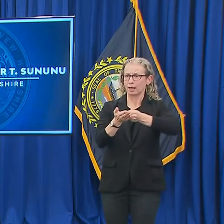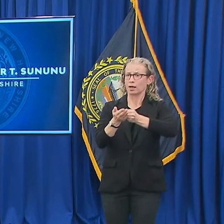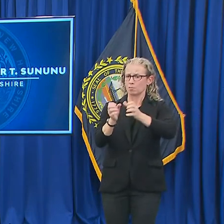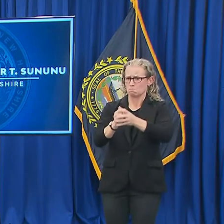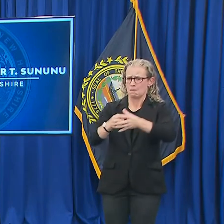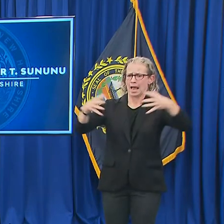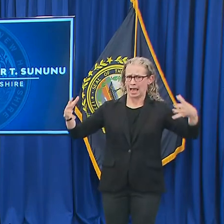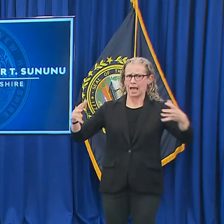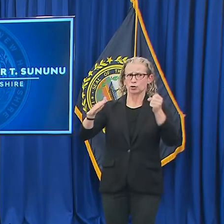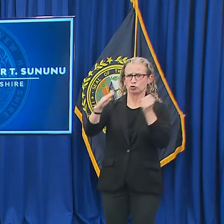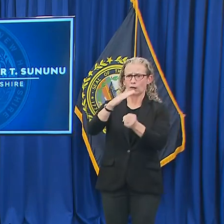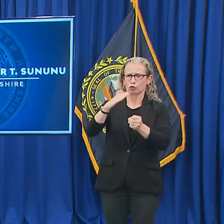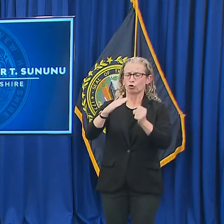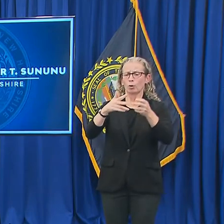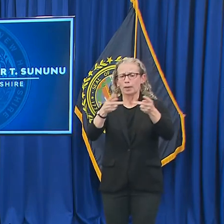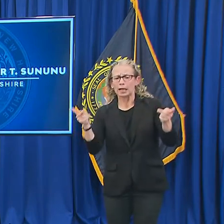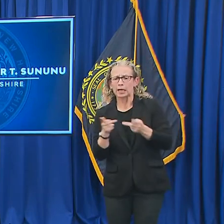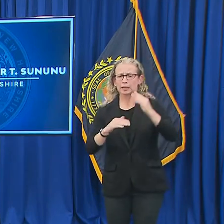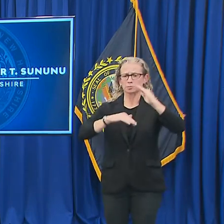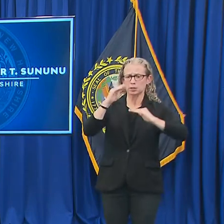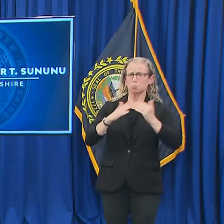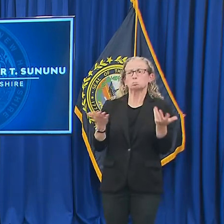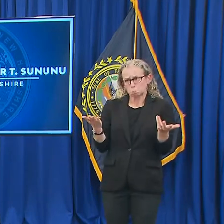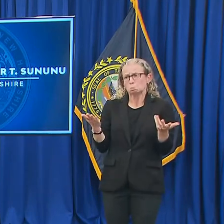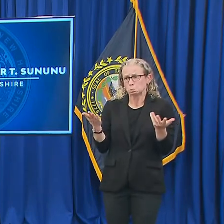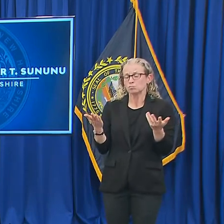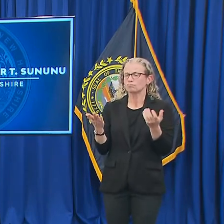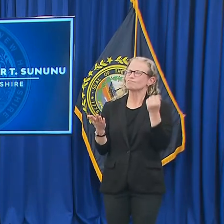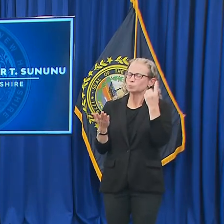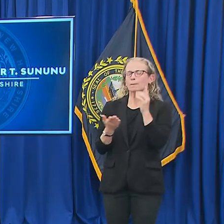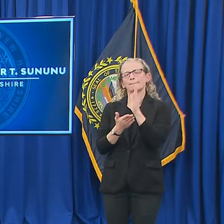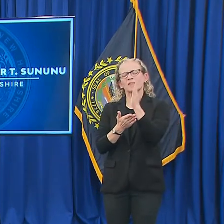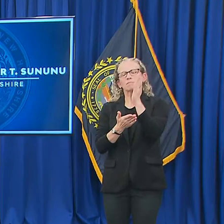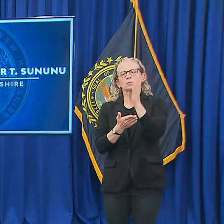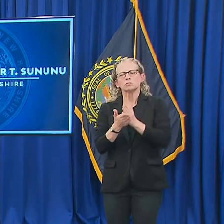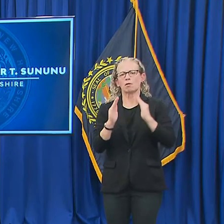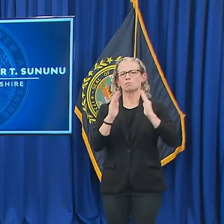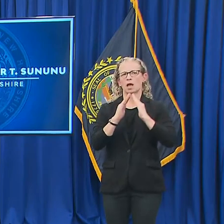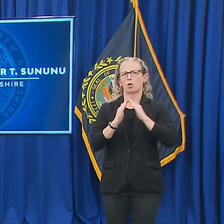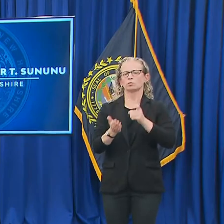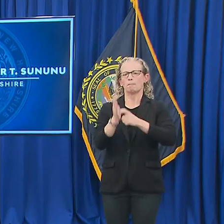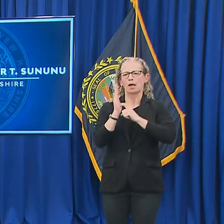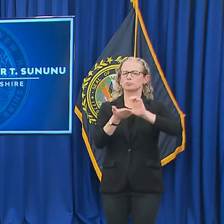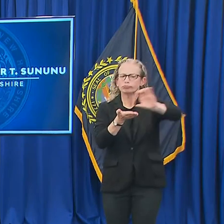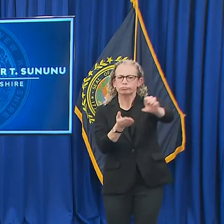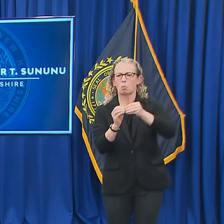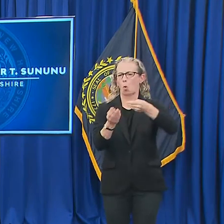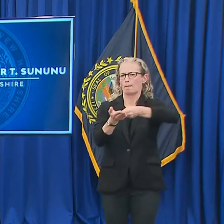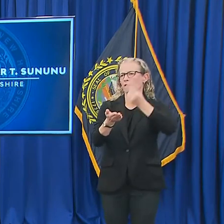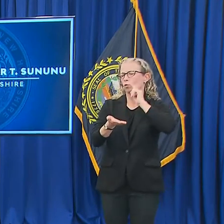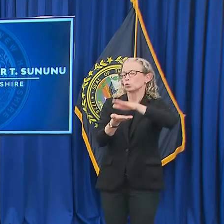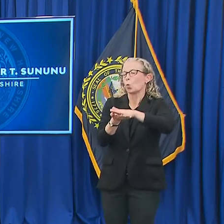have a we'd have a statewide Homeless Plan. It exists. We've been we managed to it. We've put we're kind of reconstituting a group to kind